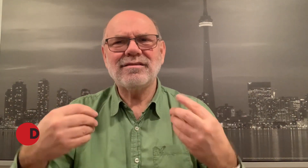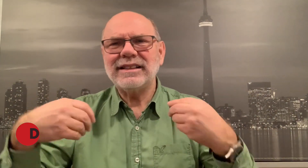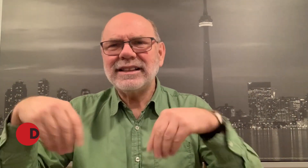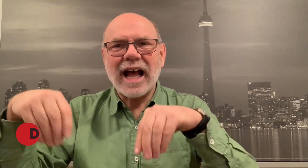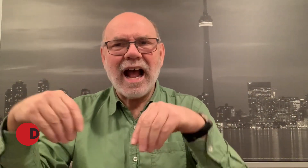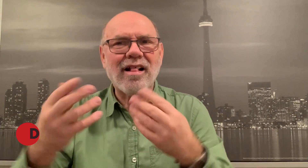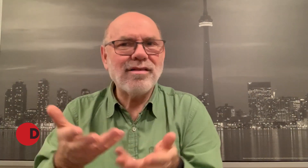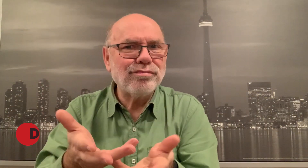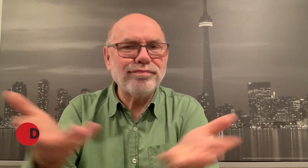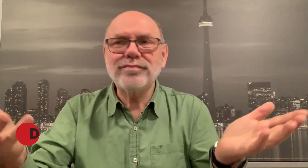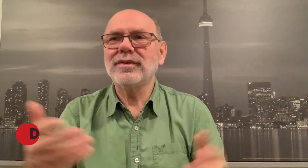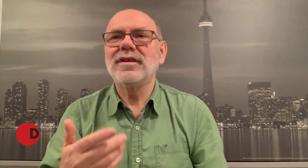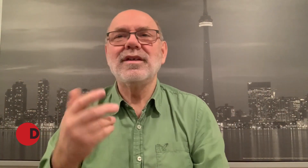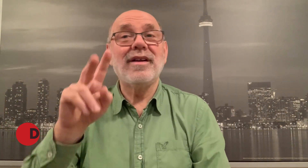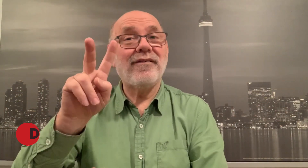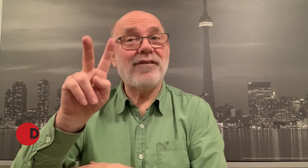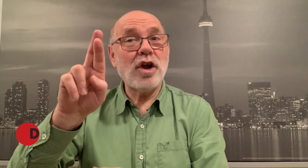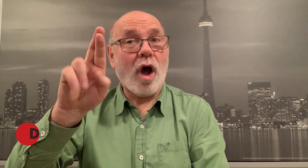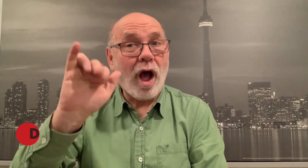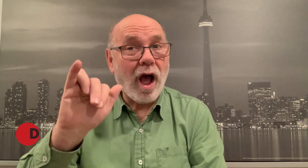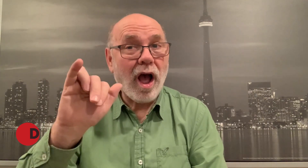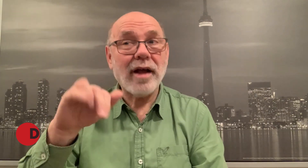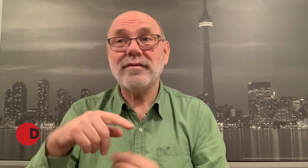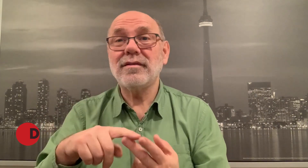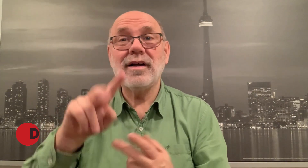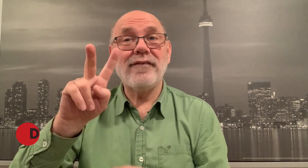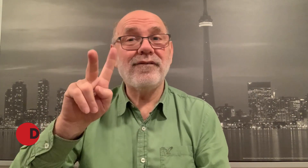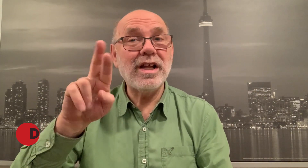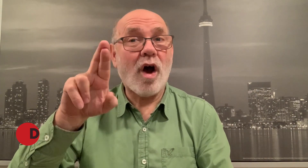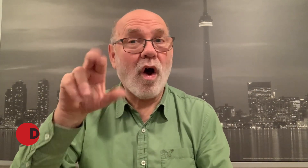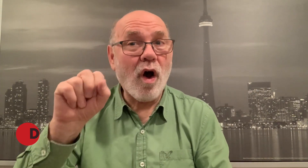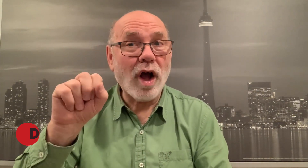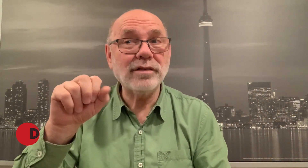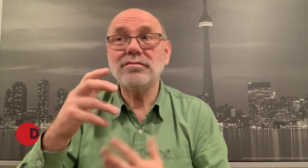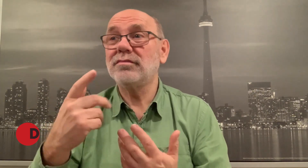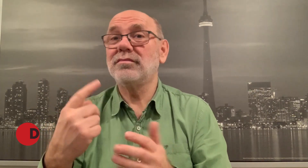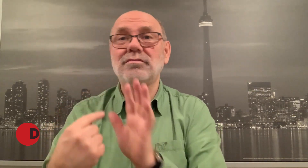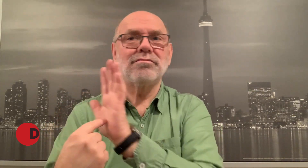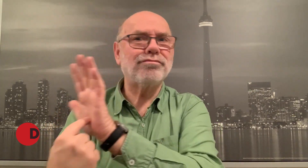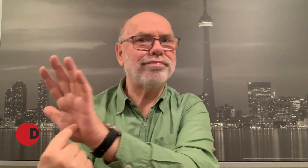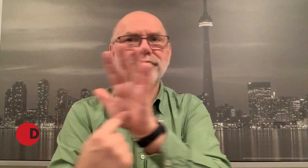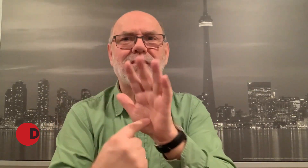VRI, VRS, showcasing communication technologies. Showcasing